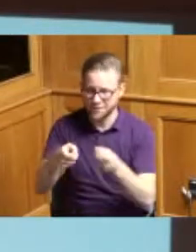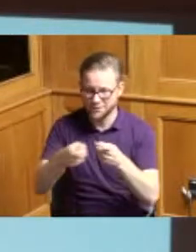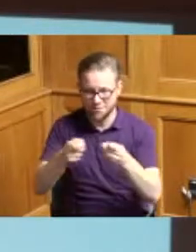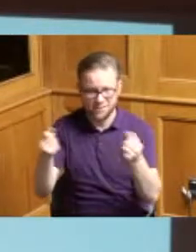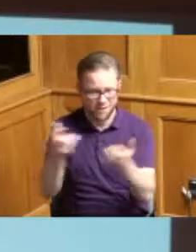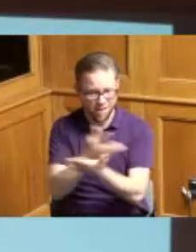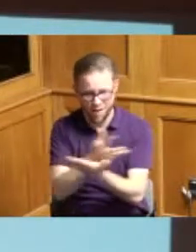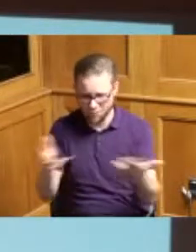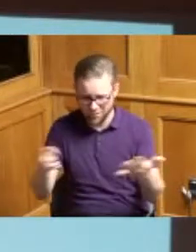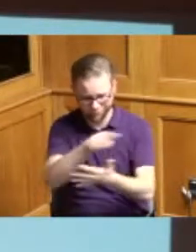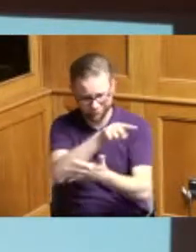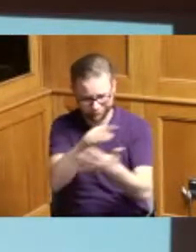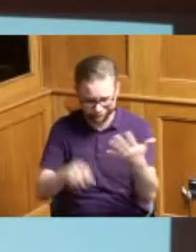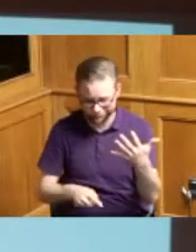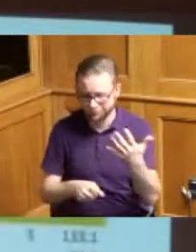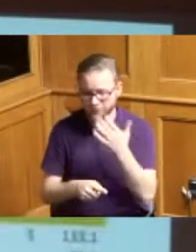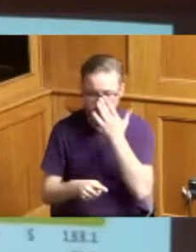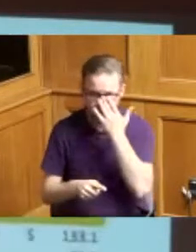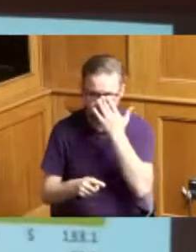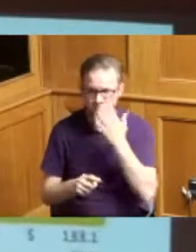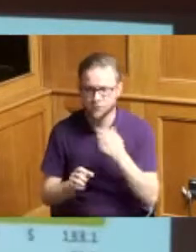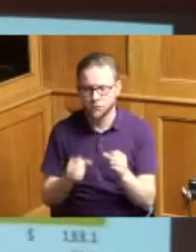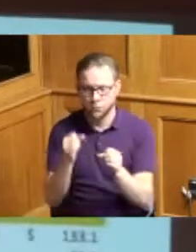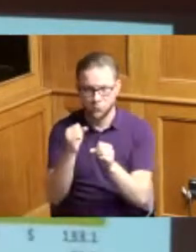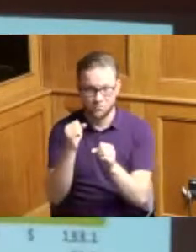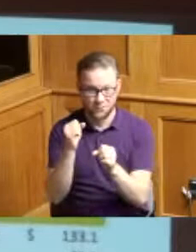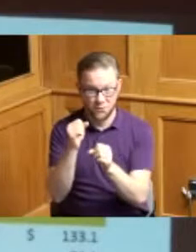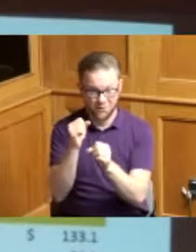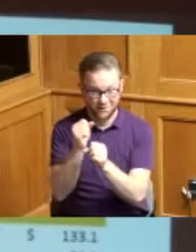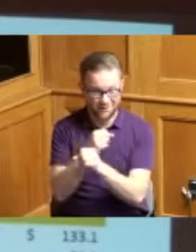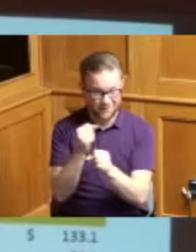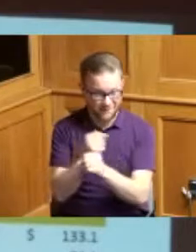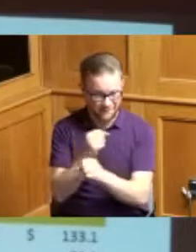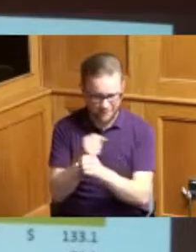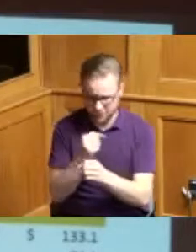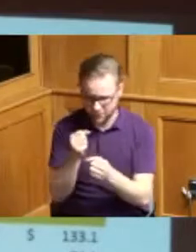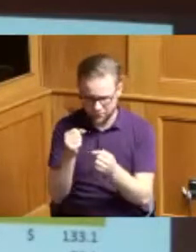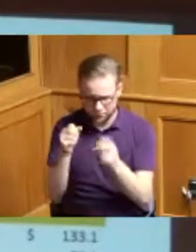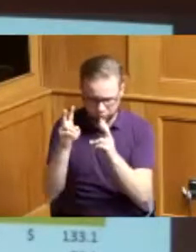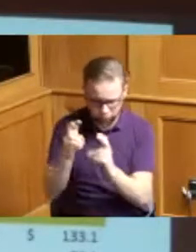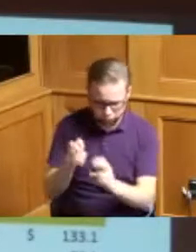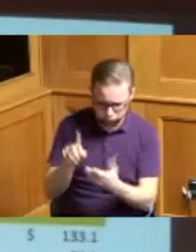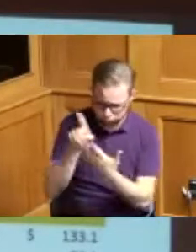and so we use the data that is available then to really determine the wet weather related